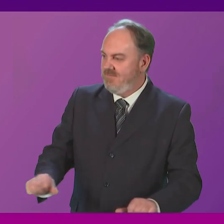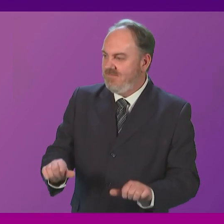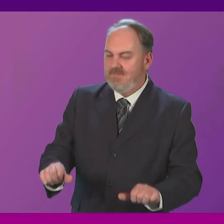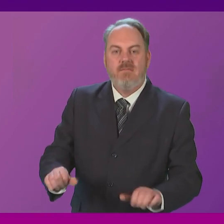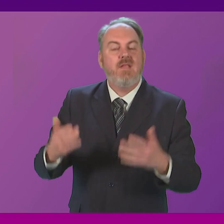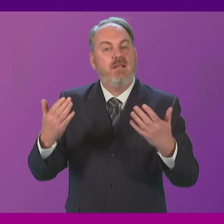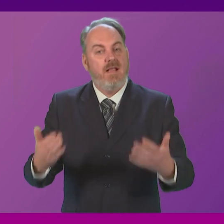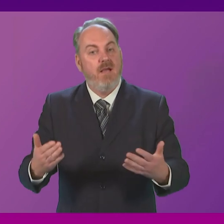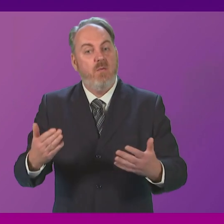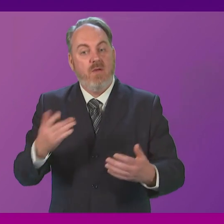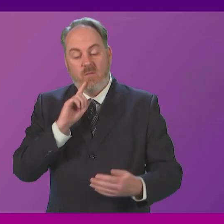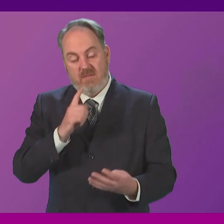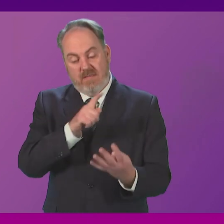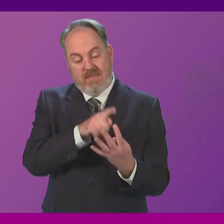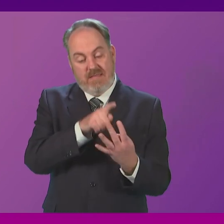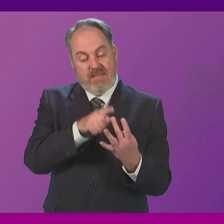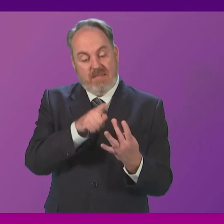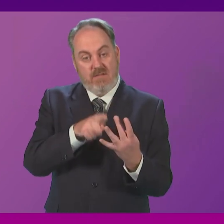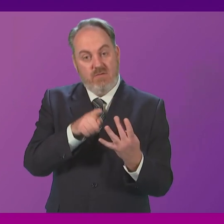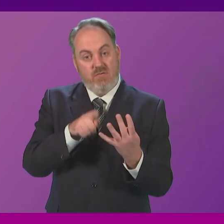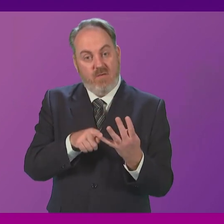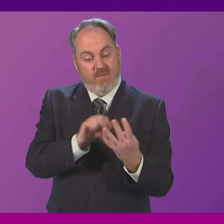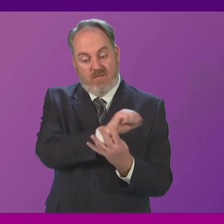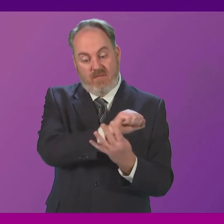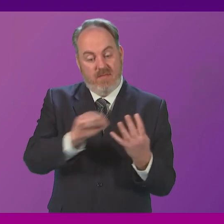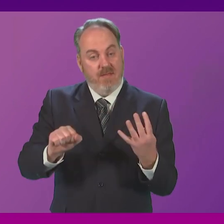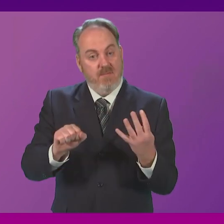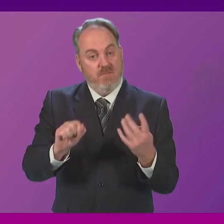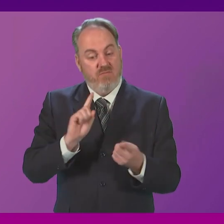I will now call each of the party leaders to respond.